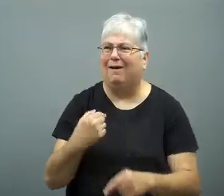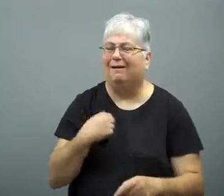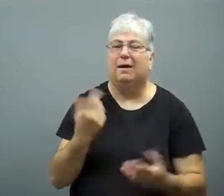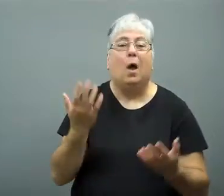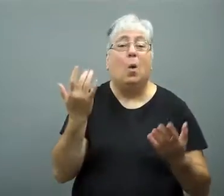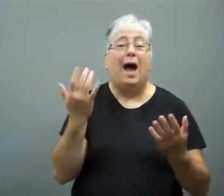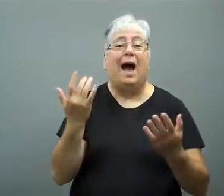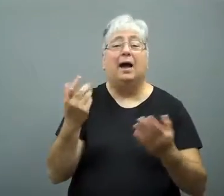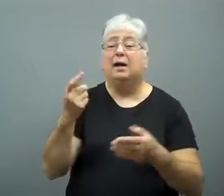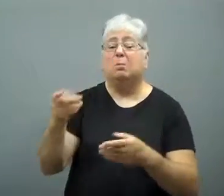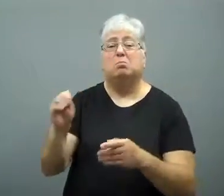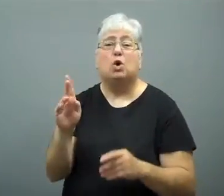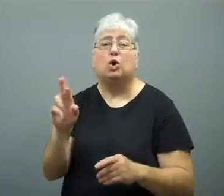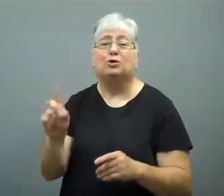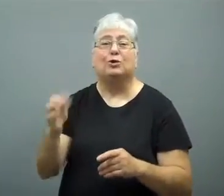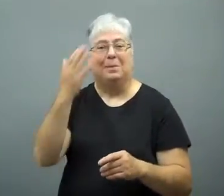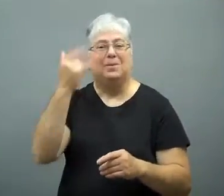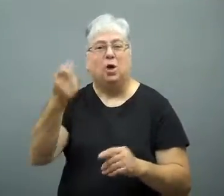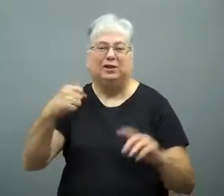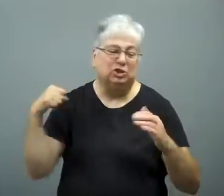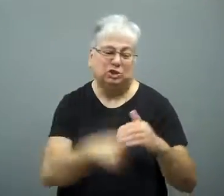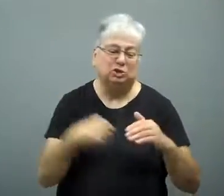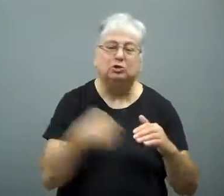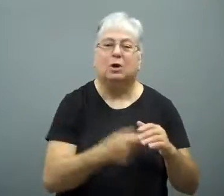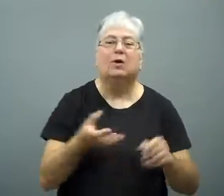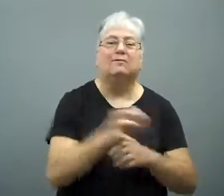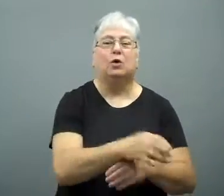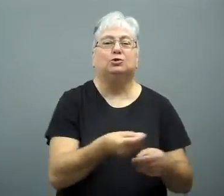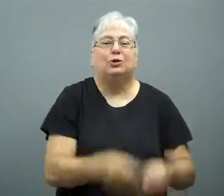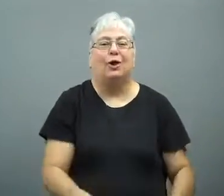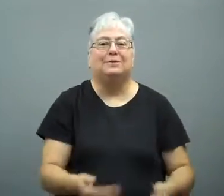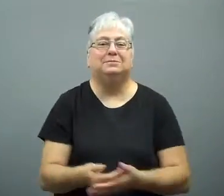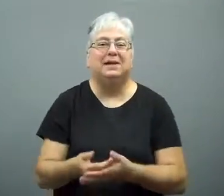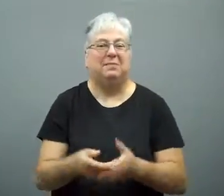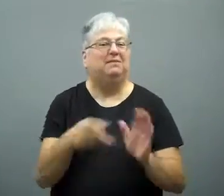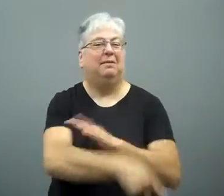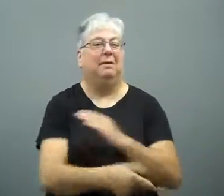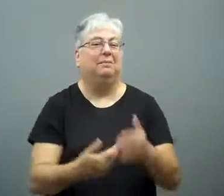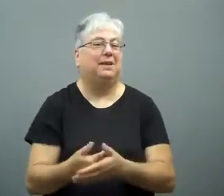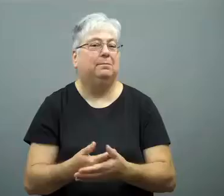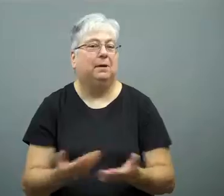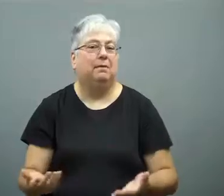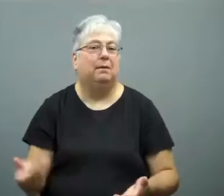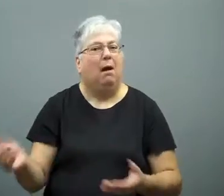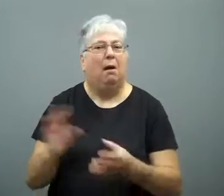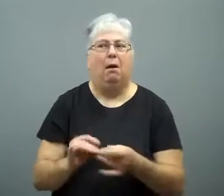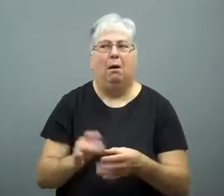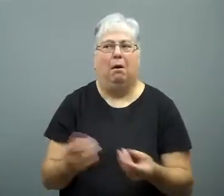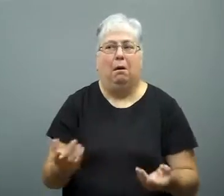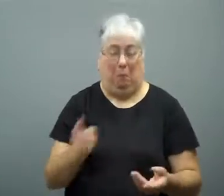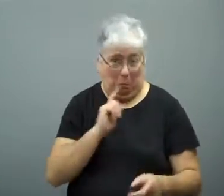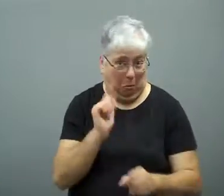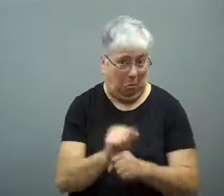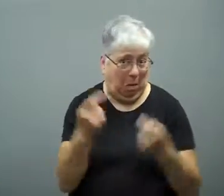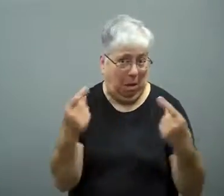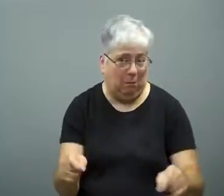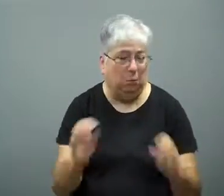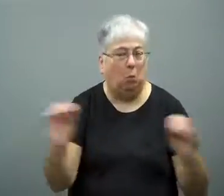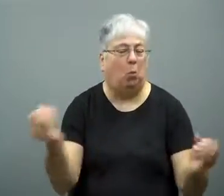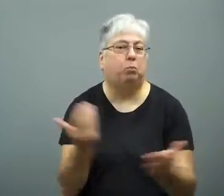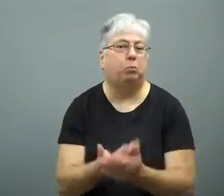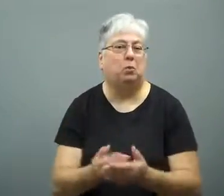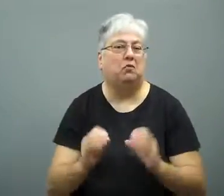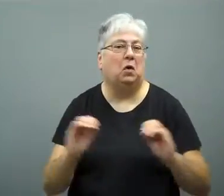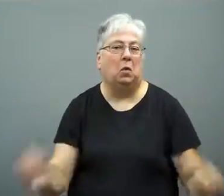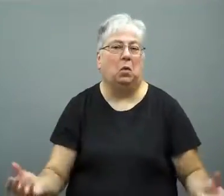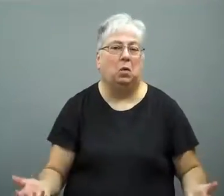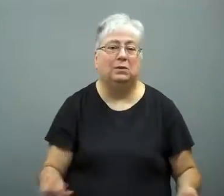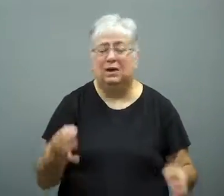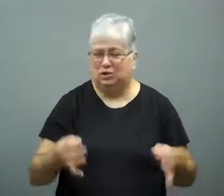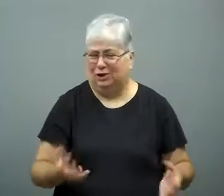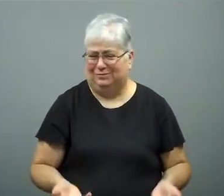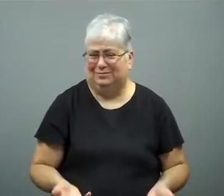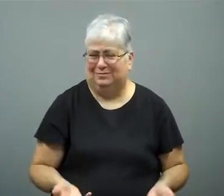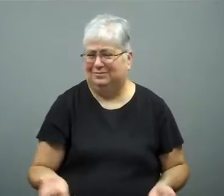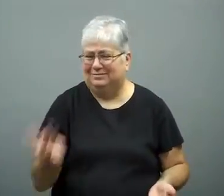due to him hitting the women, causing miscarriages and killing the babies.